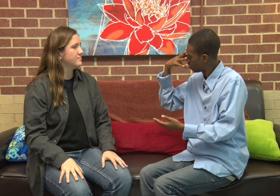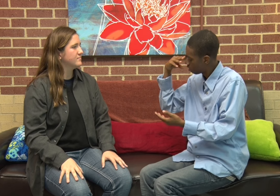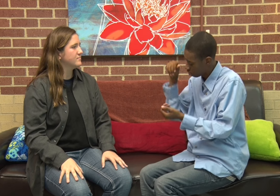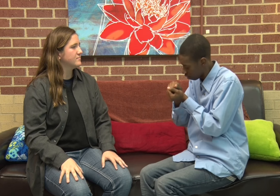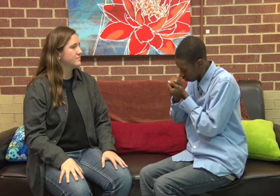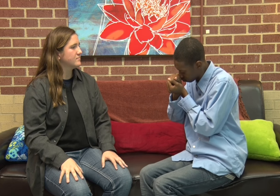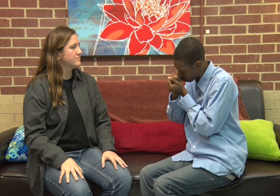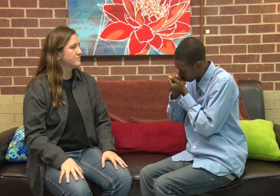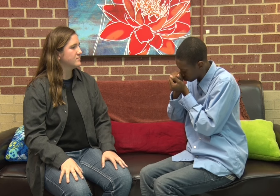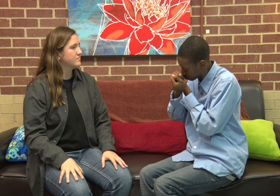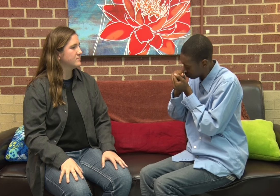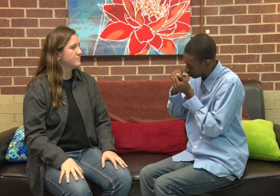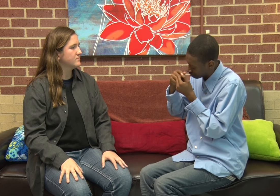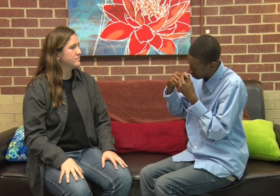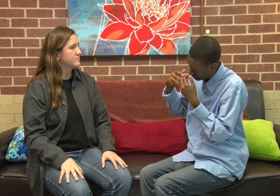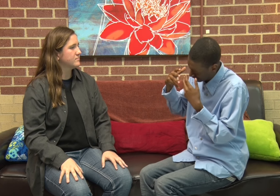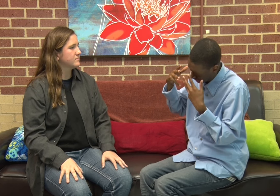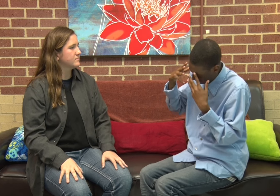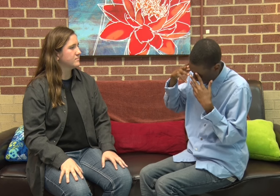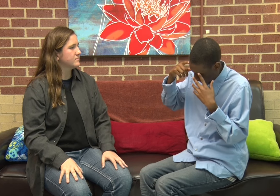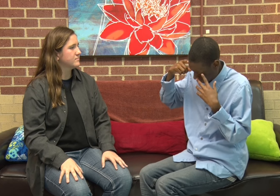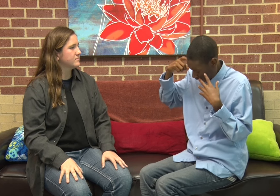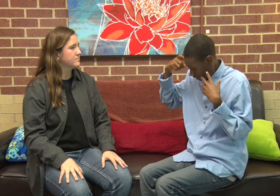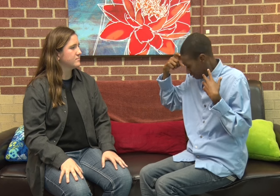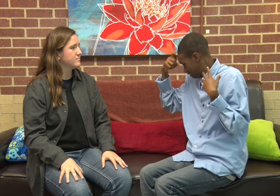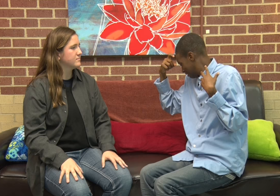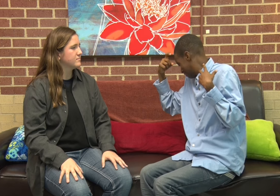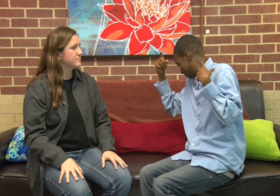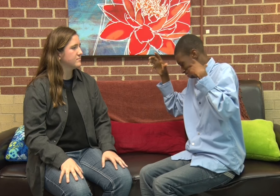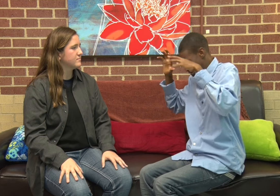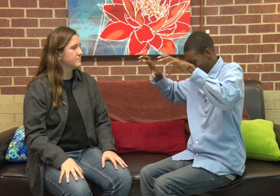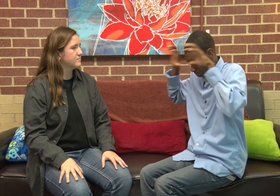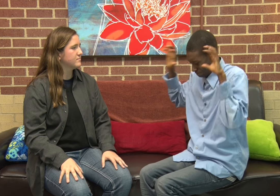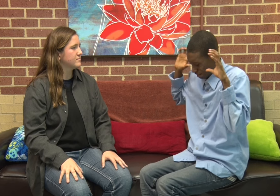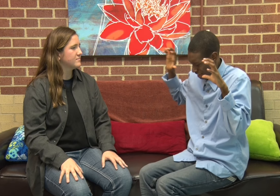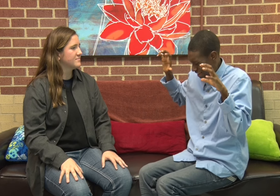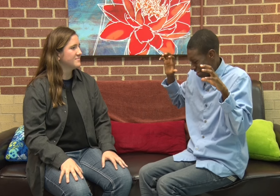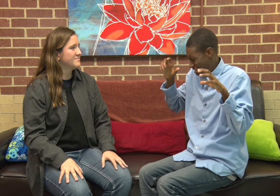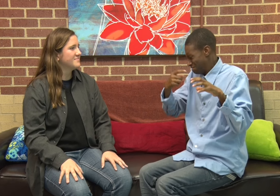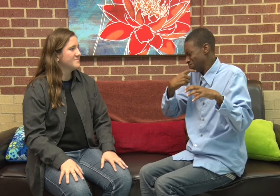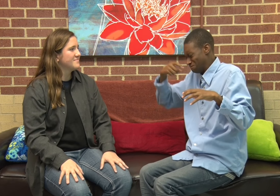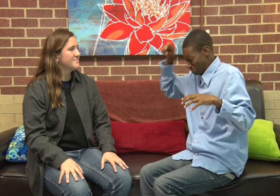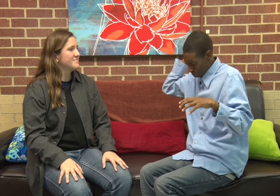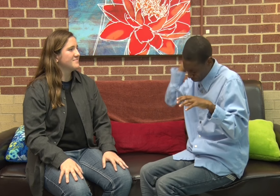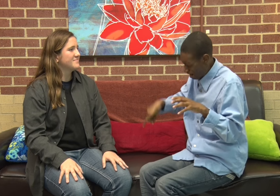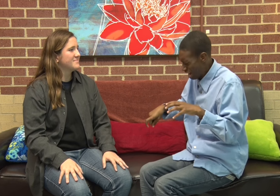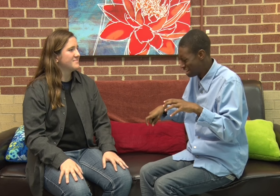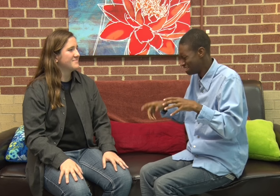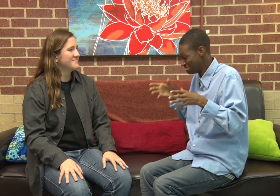Andrew, he fell fast asleep. But, then he started to dream of monsters, and the monster said,